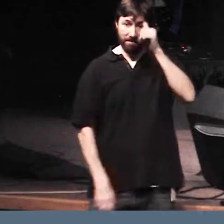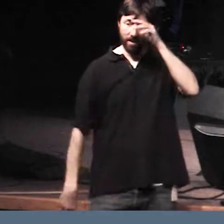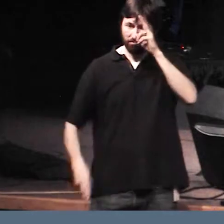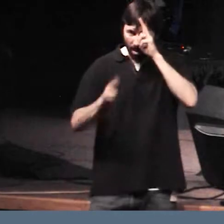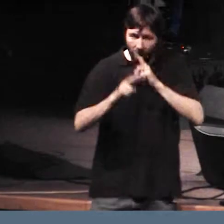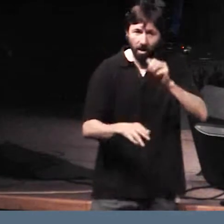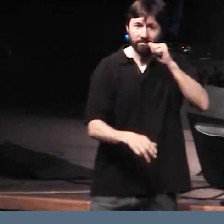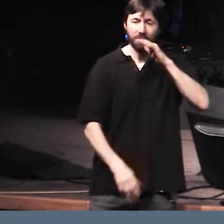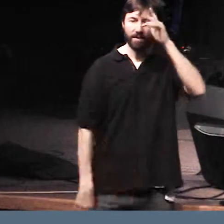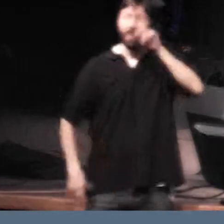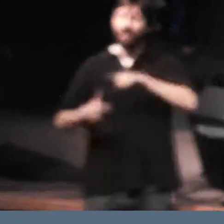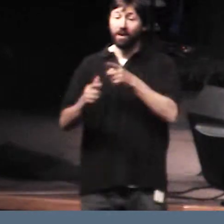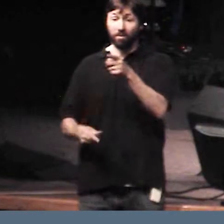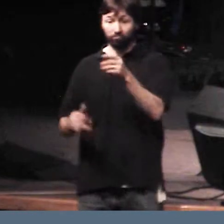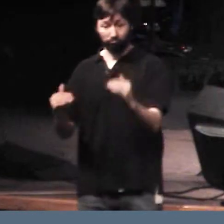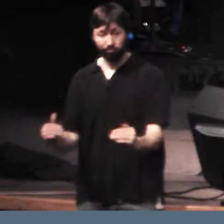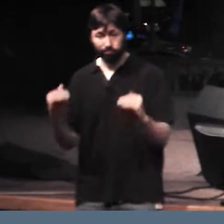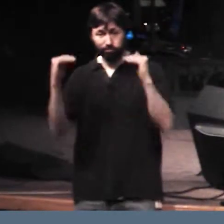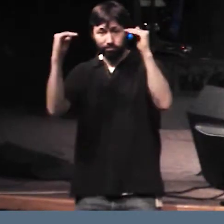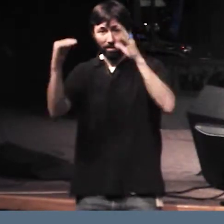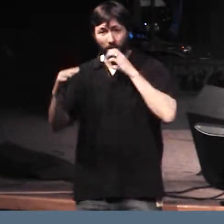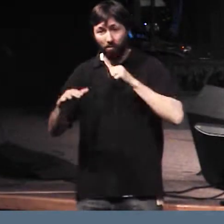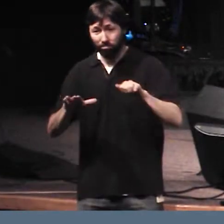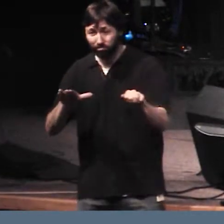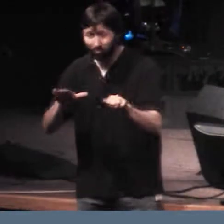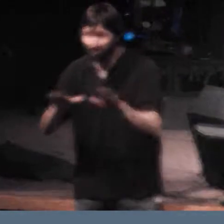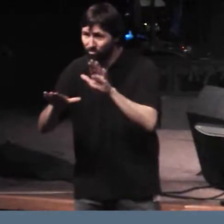when you're old your kids will take care of you and so you honor your parents and so